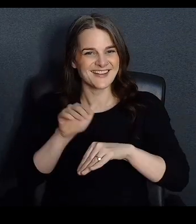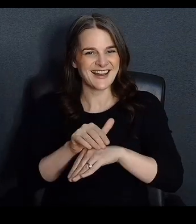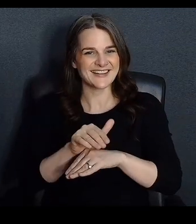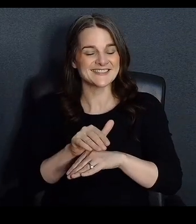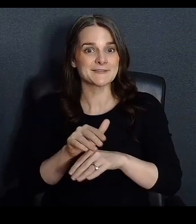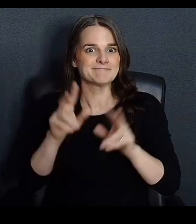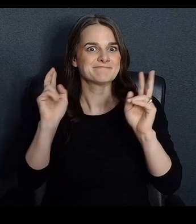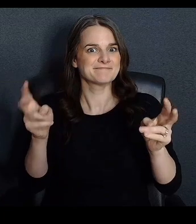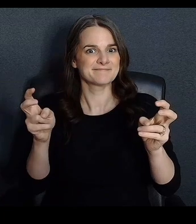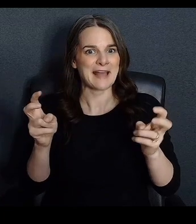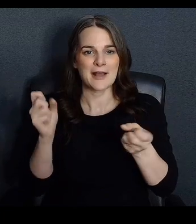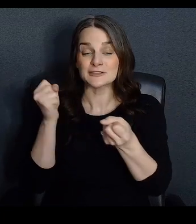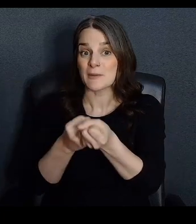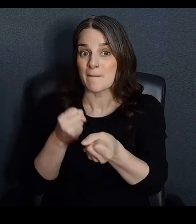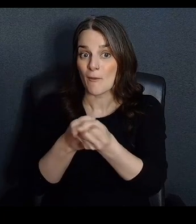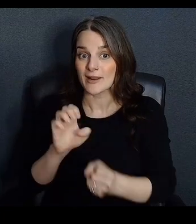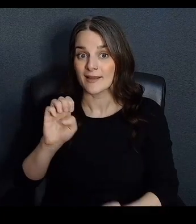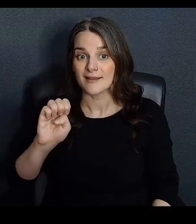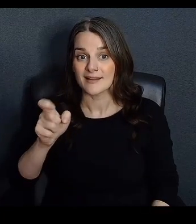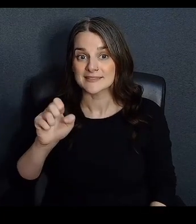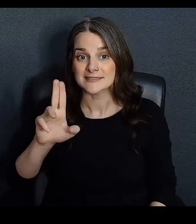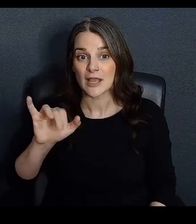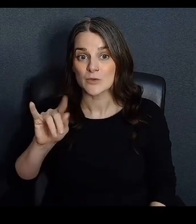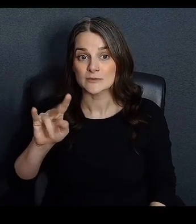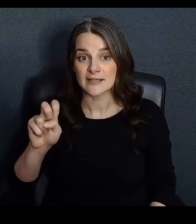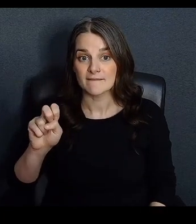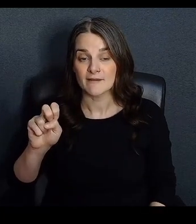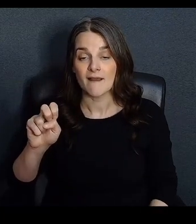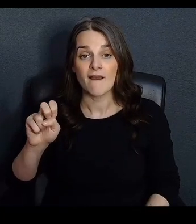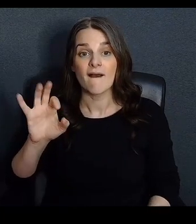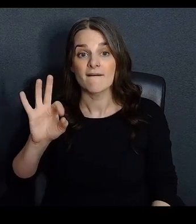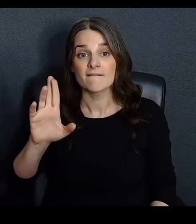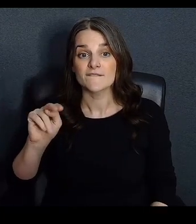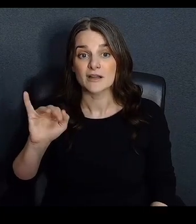supporting executive function at home and at work.